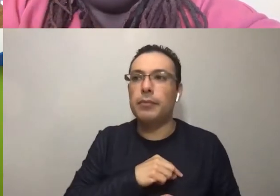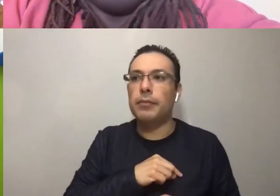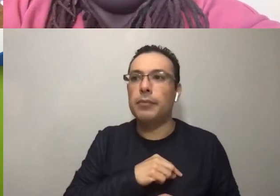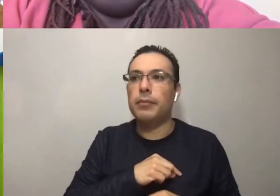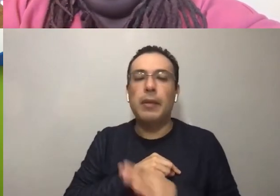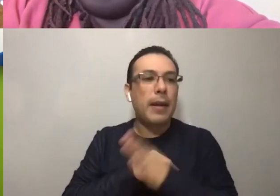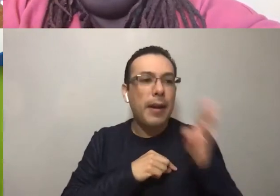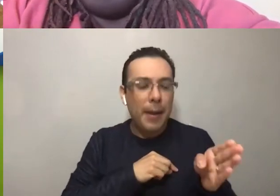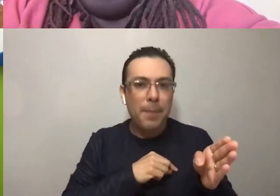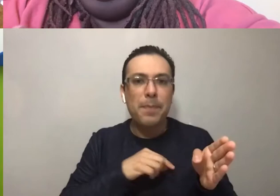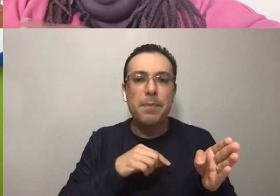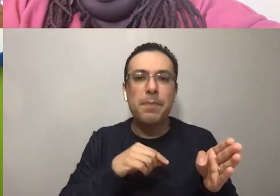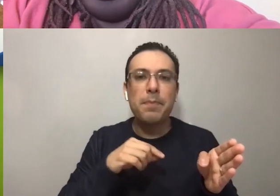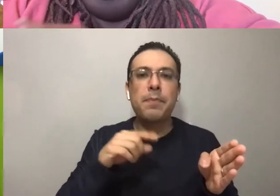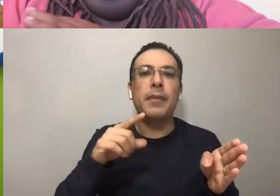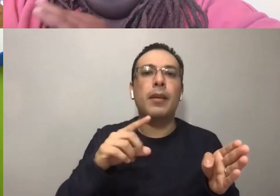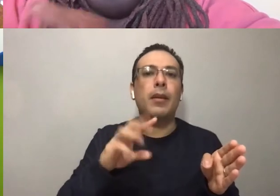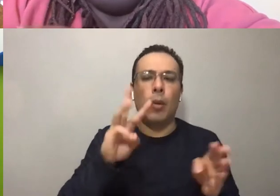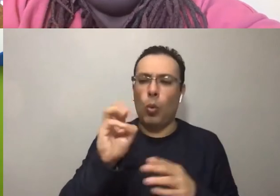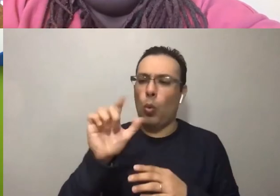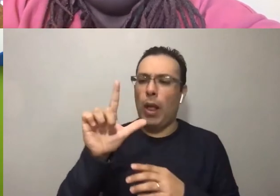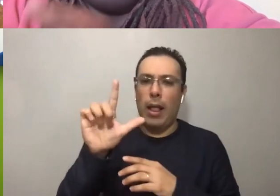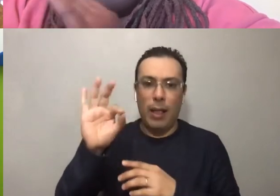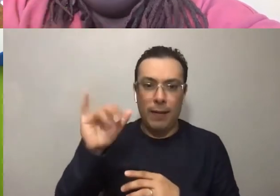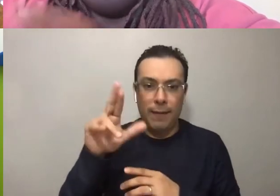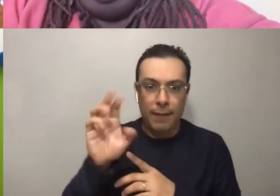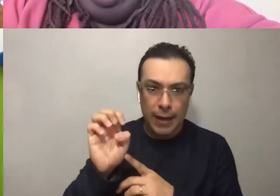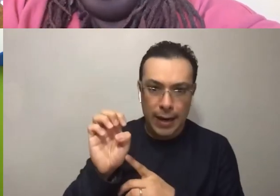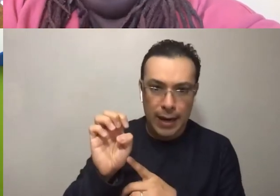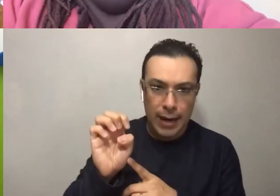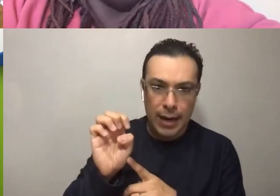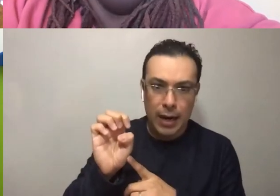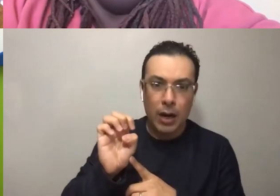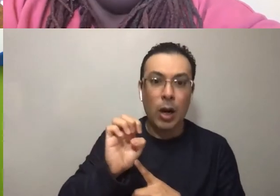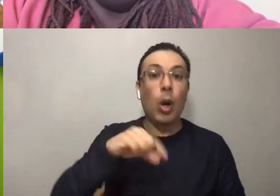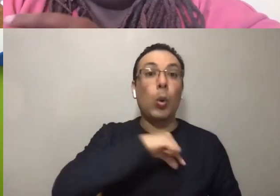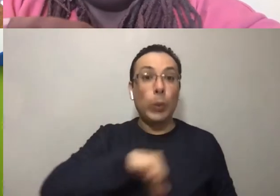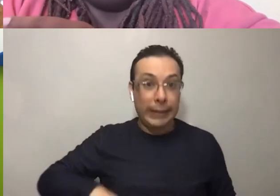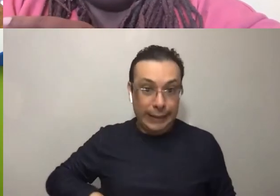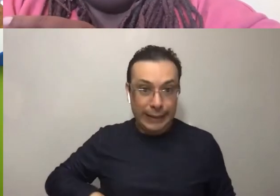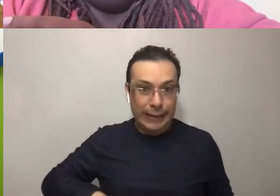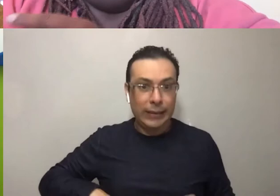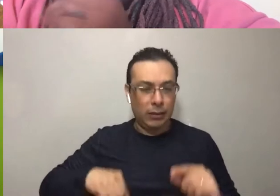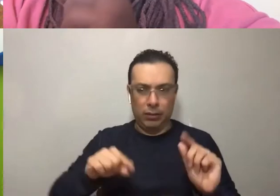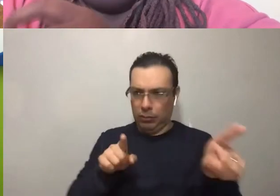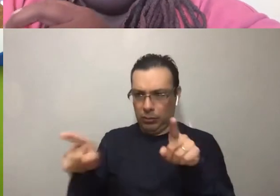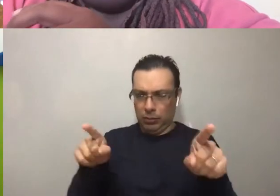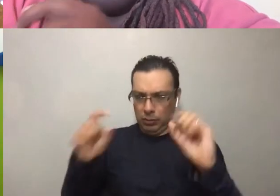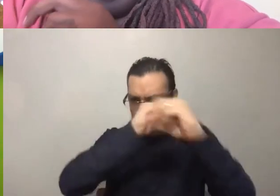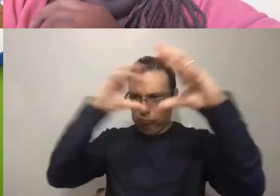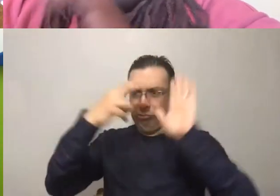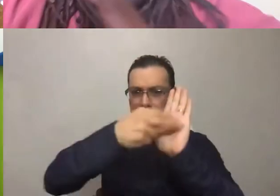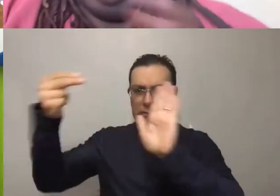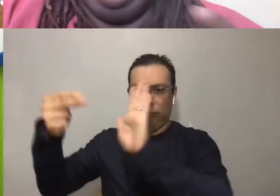institutions for the mentally and physically disabled started closing down. And then also, the War on Drugs happened at the exact same time.